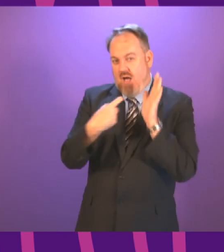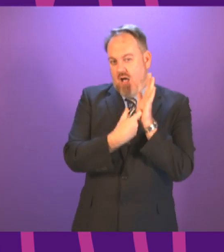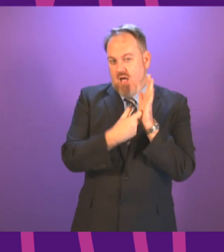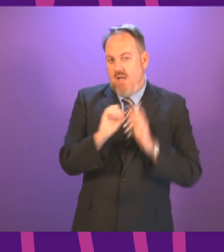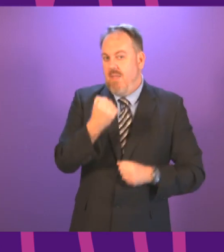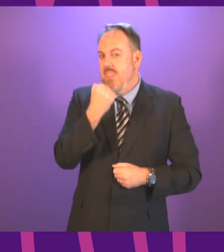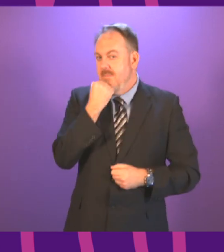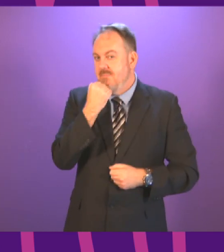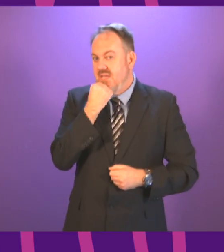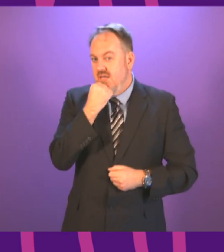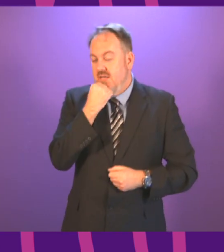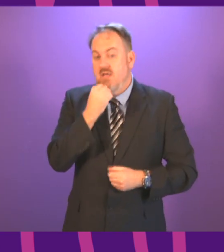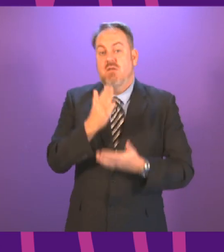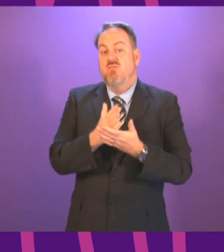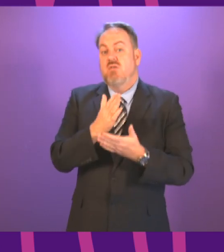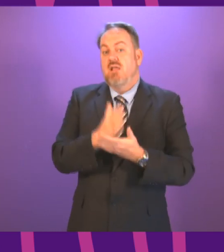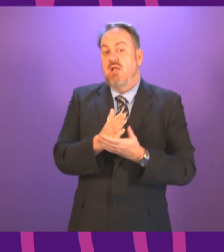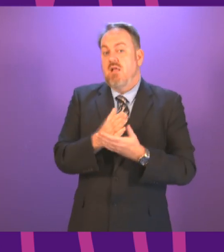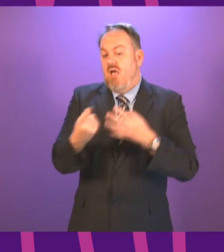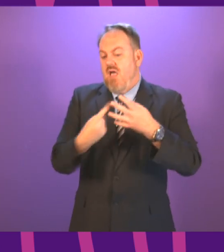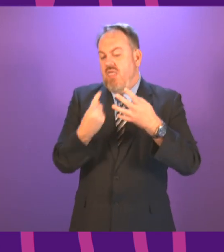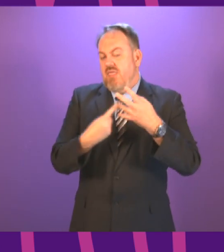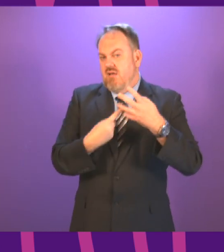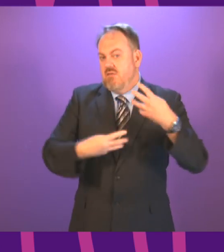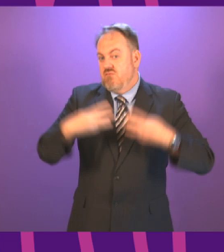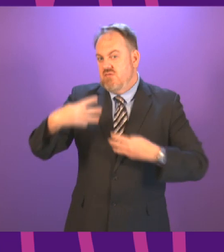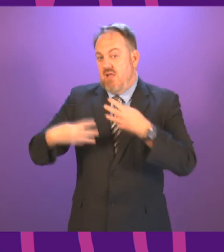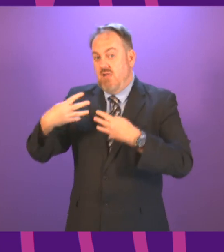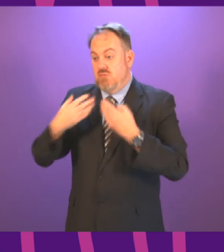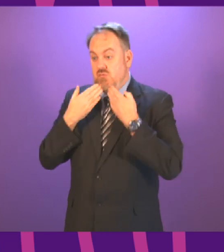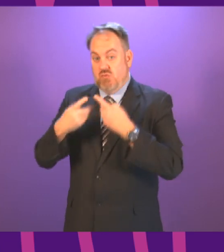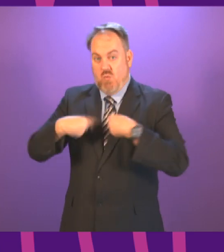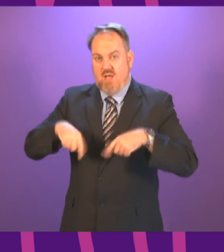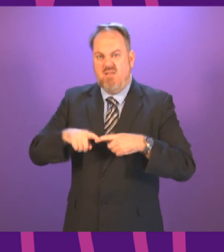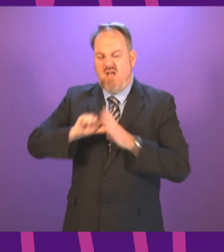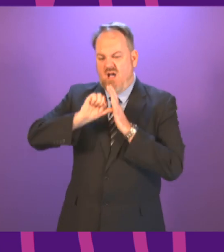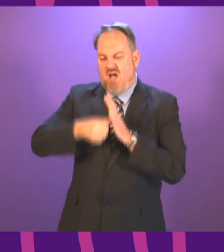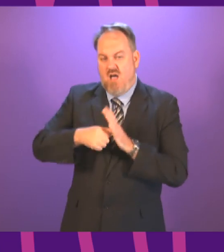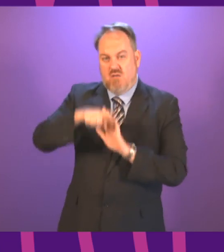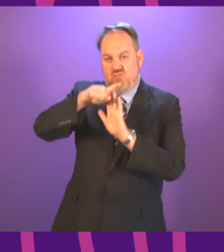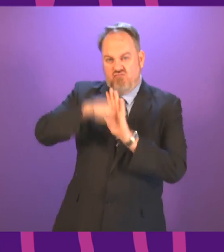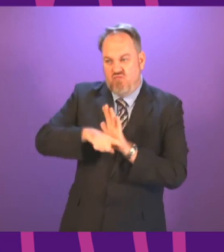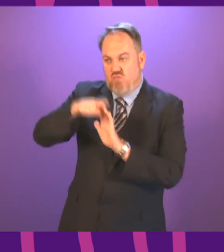around that. With some other indicators, that does suggest that the tough measures that